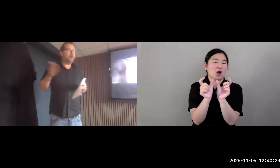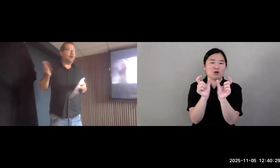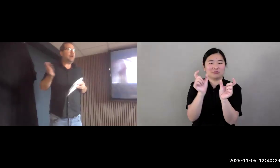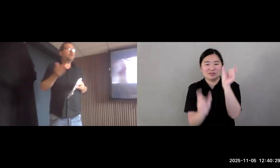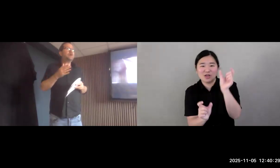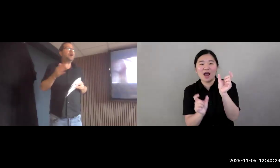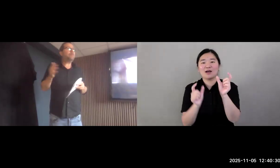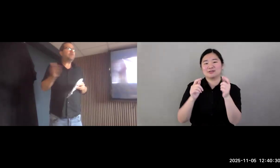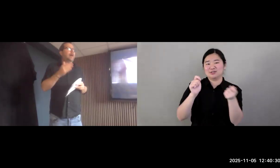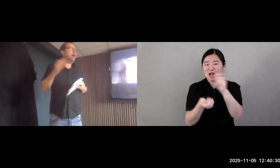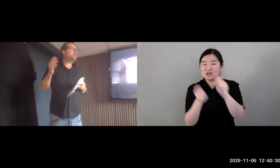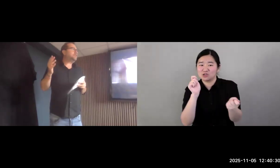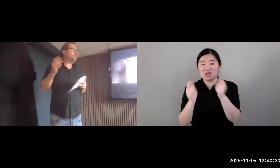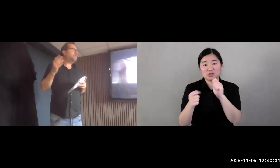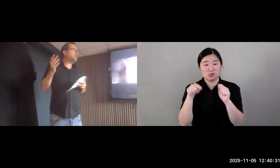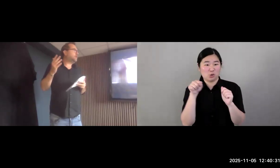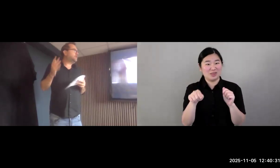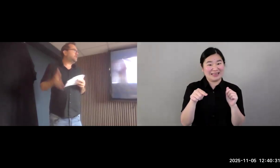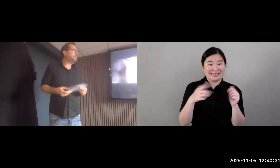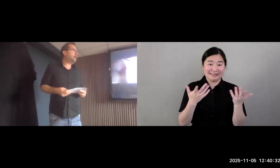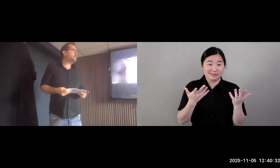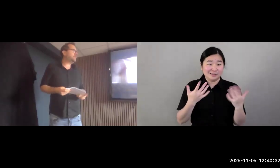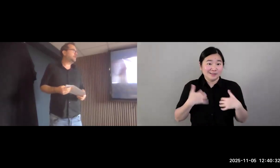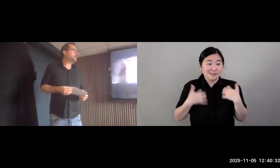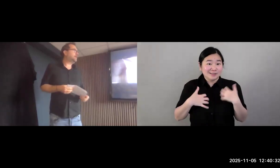out of the compound? How does that work? Could you say, perhaps